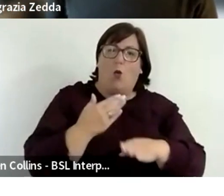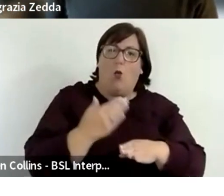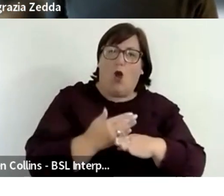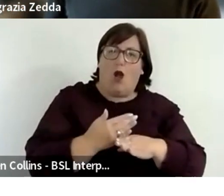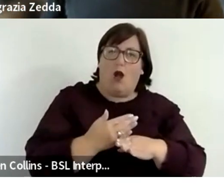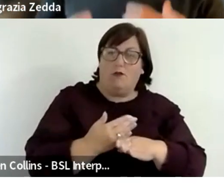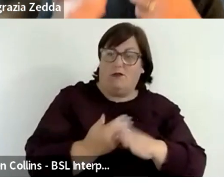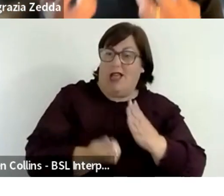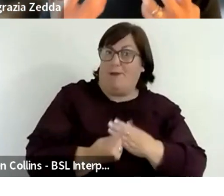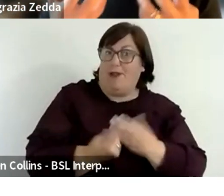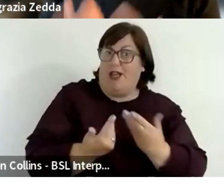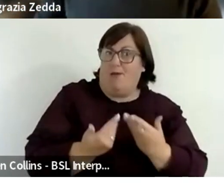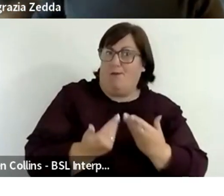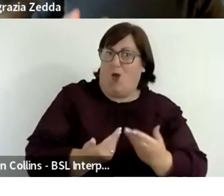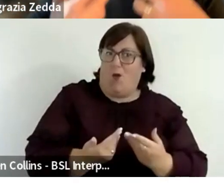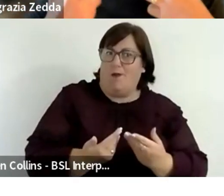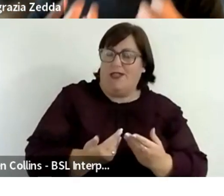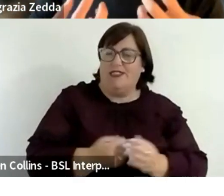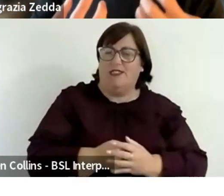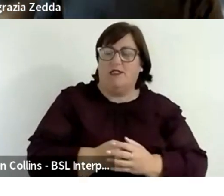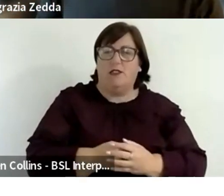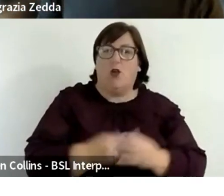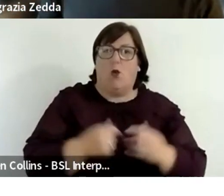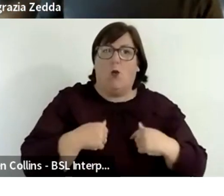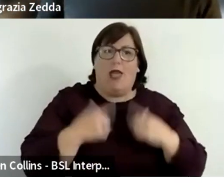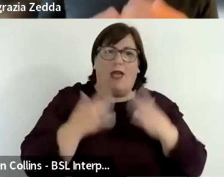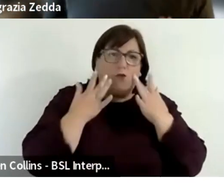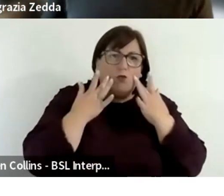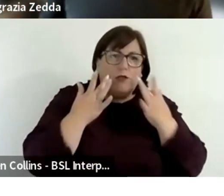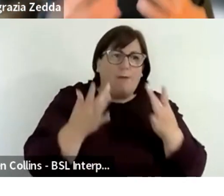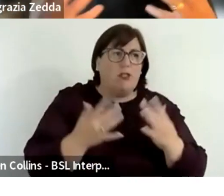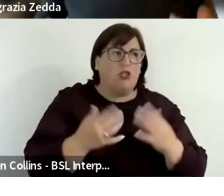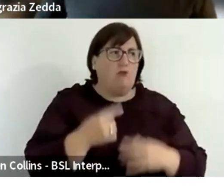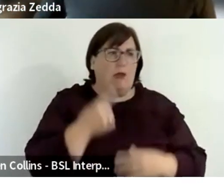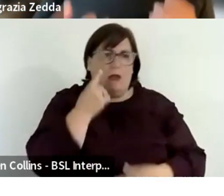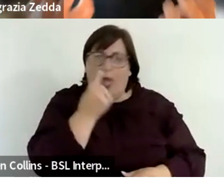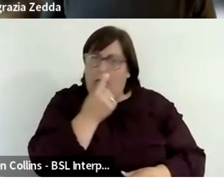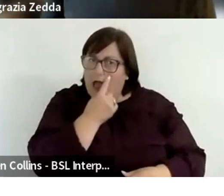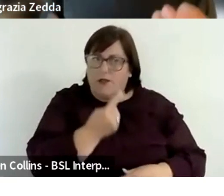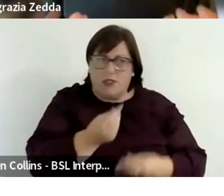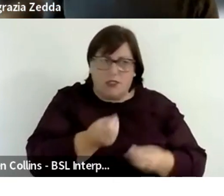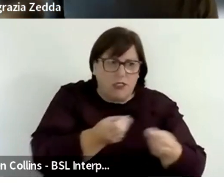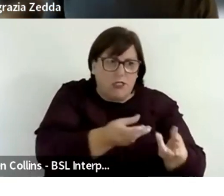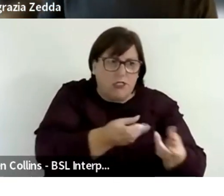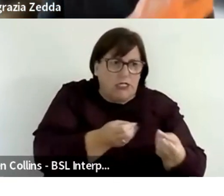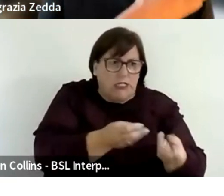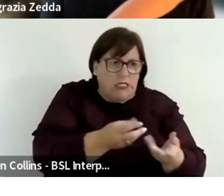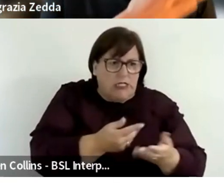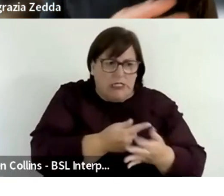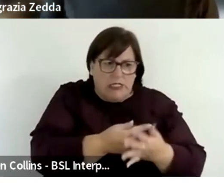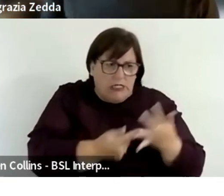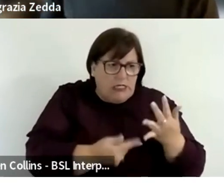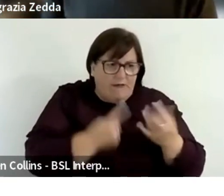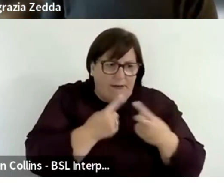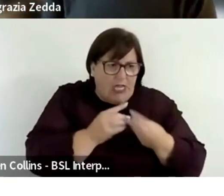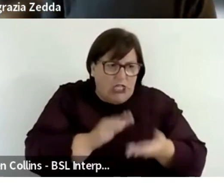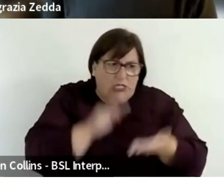We really have to demonstrate and evidence how we embed equality and inclusion in everything we do.